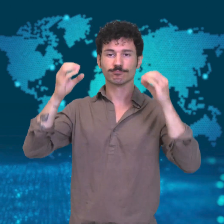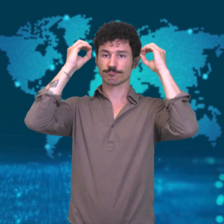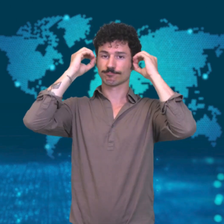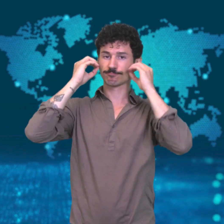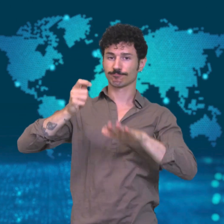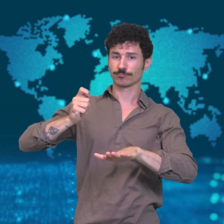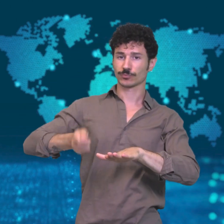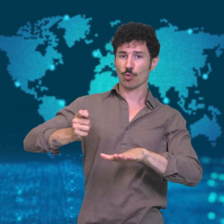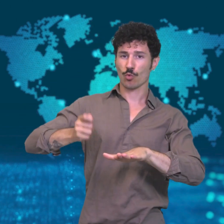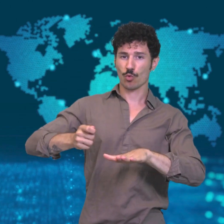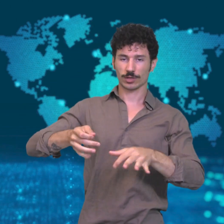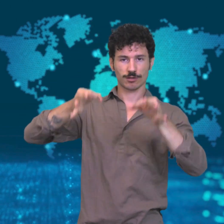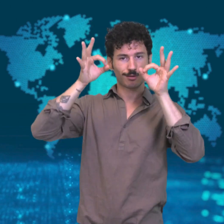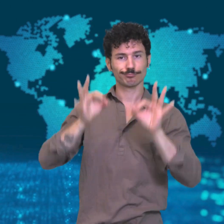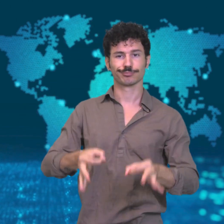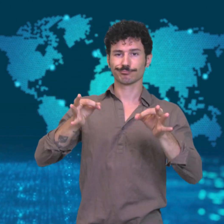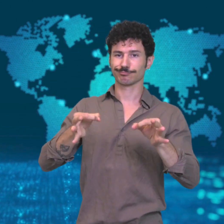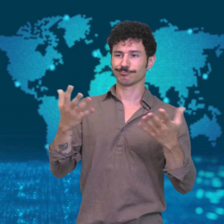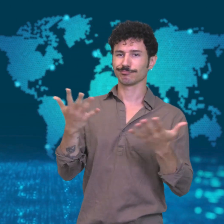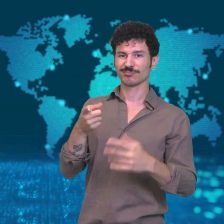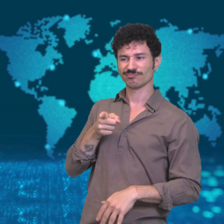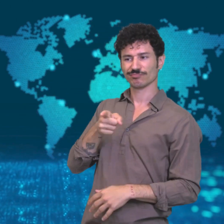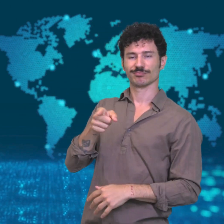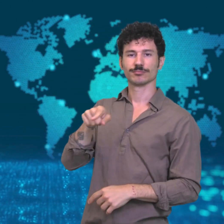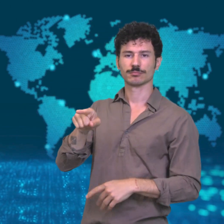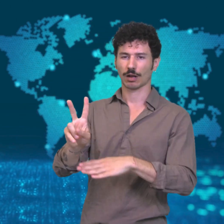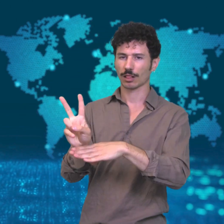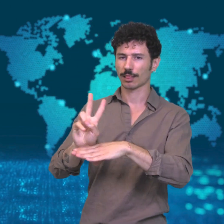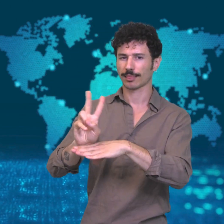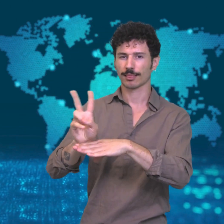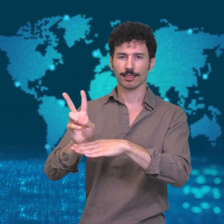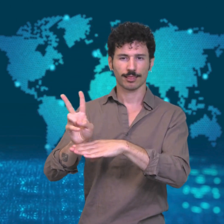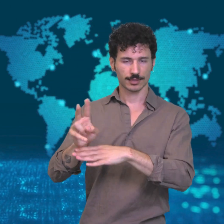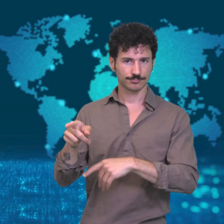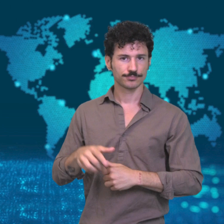he was convicted of embezzlement this week.